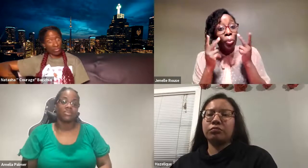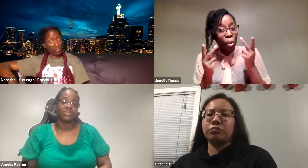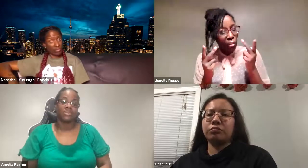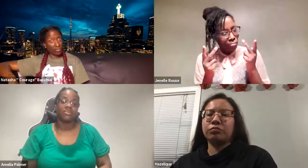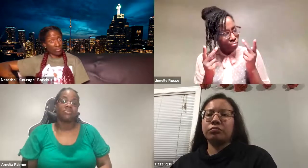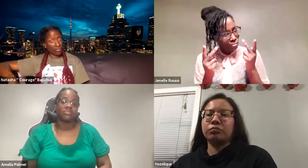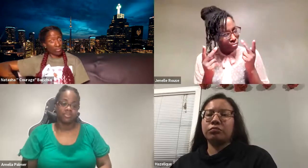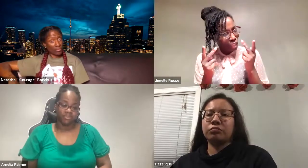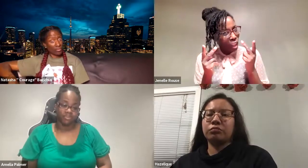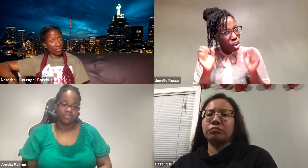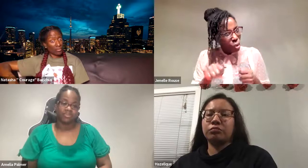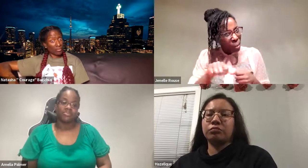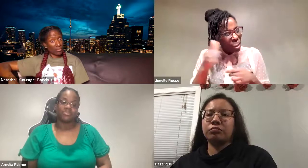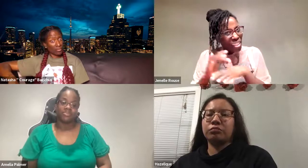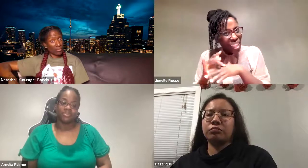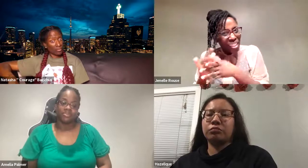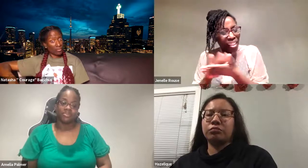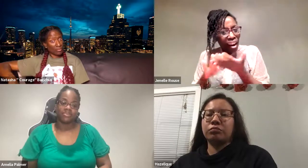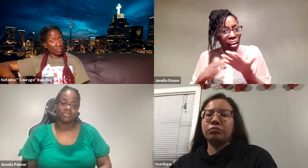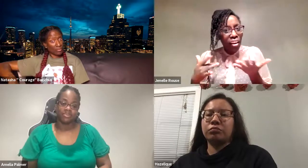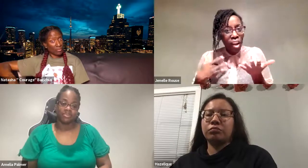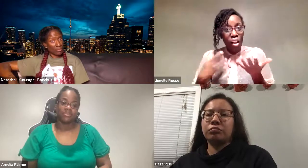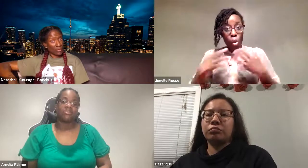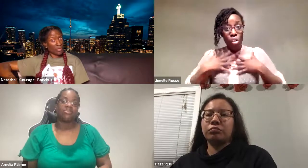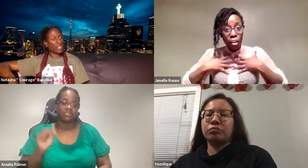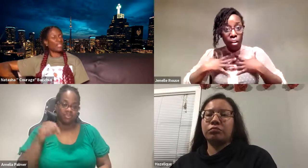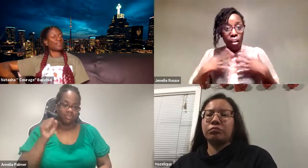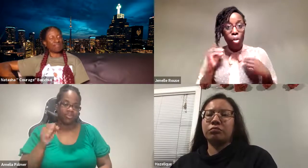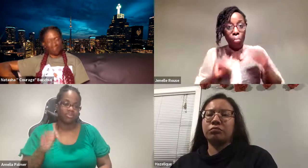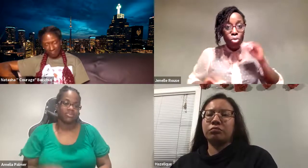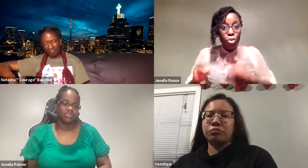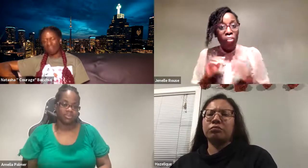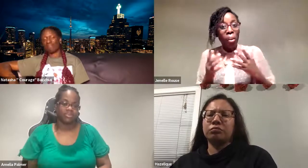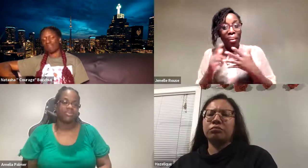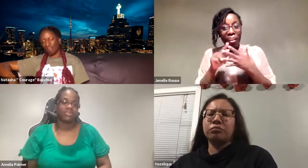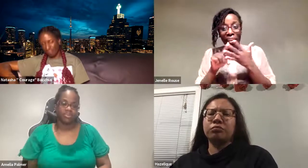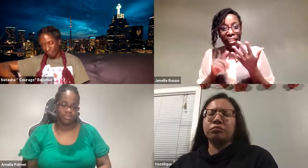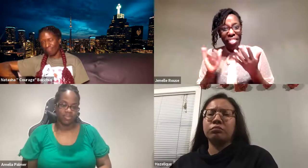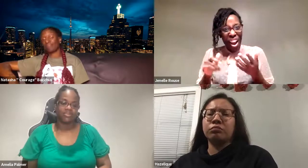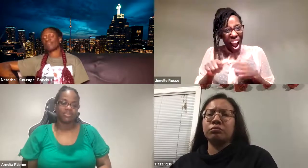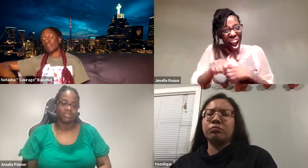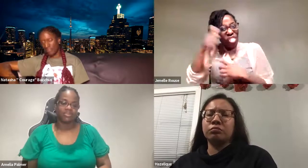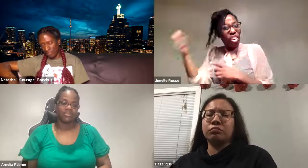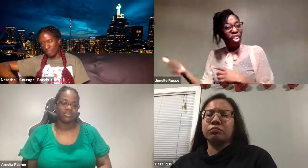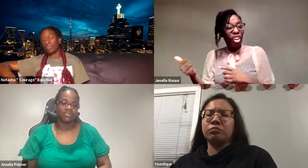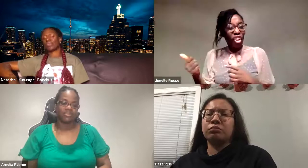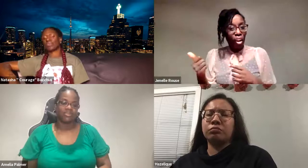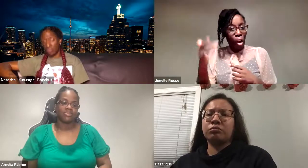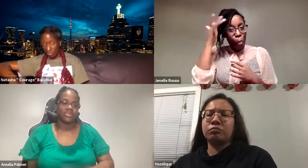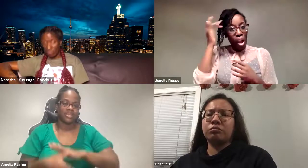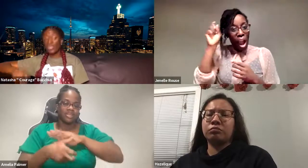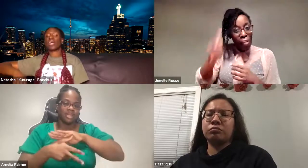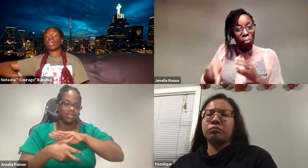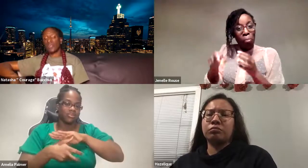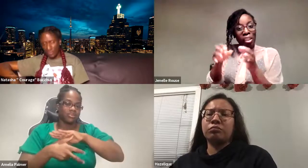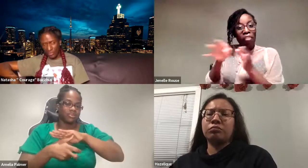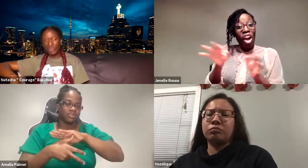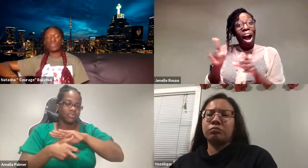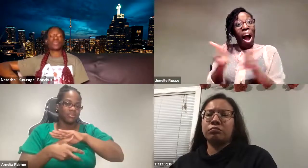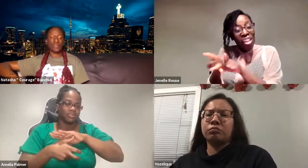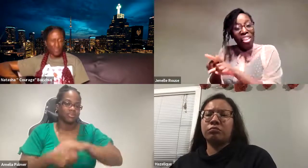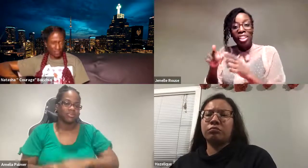and so when we talk about visual language... i mean the deafblind people use tactile